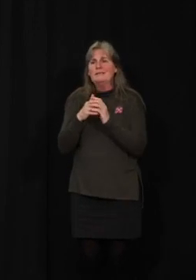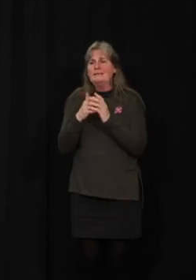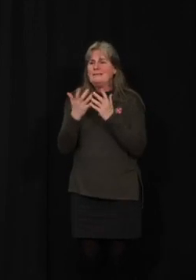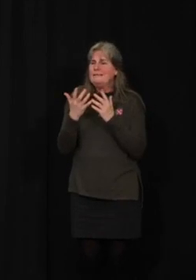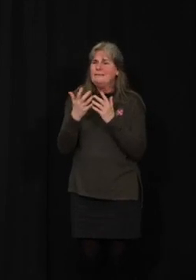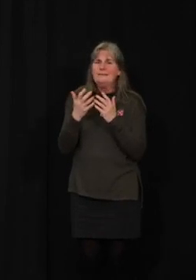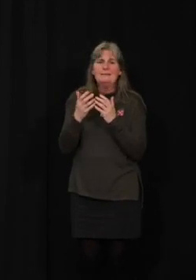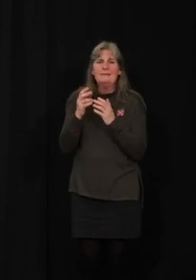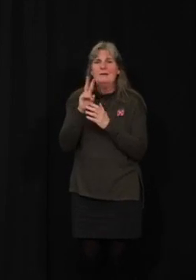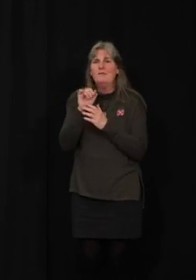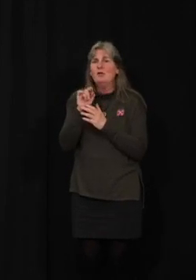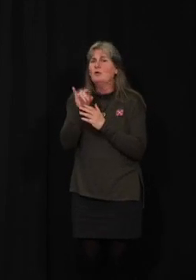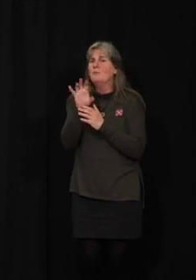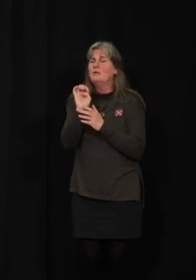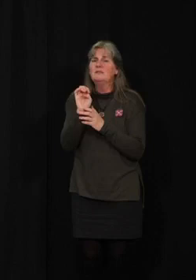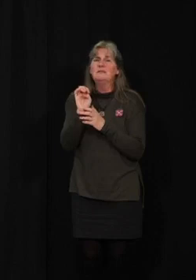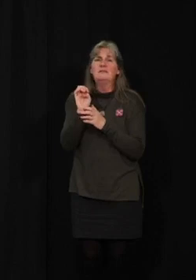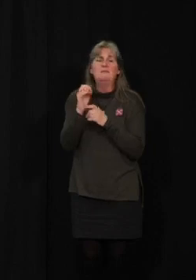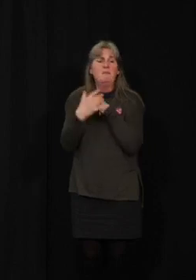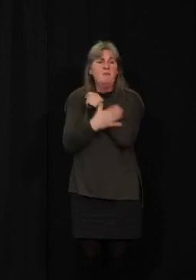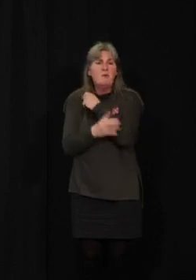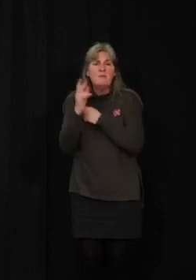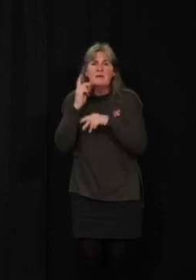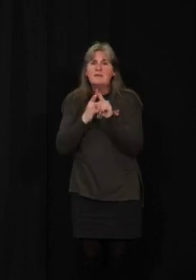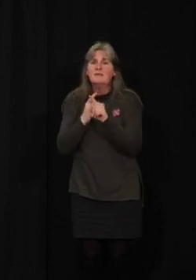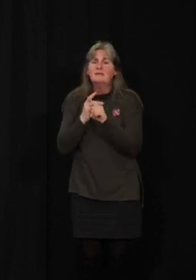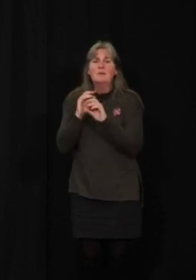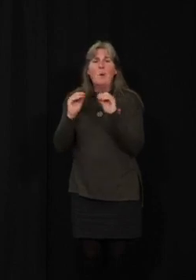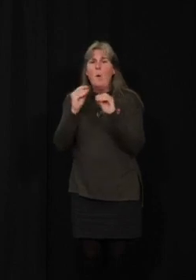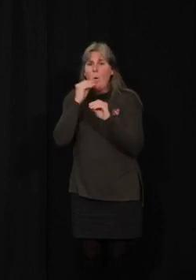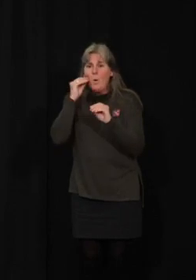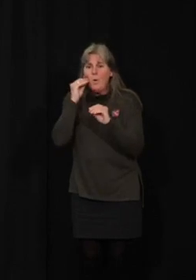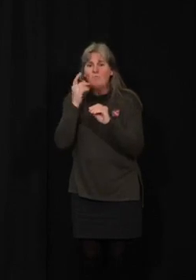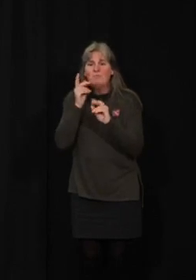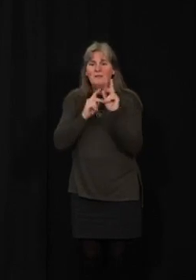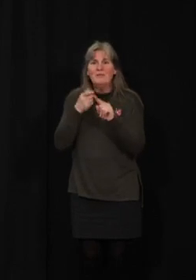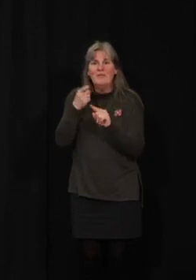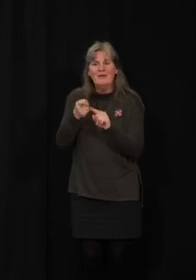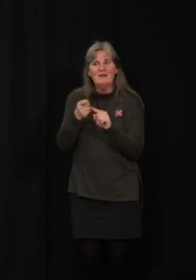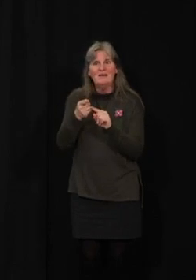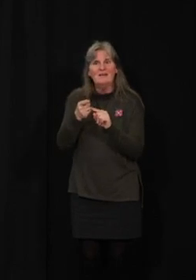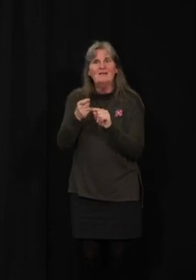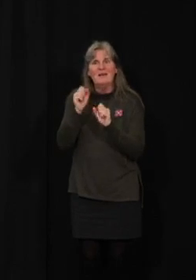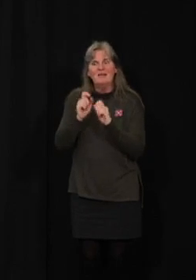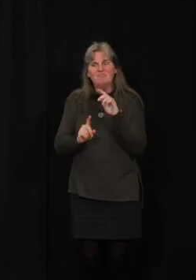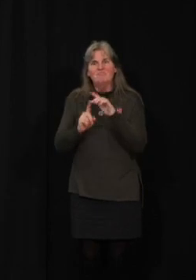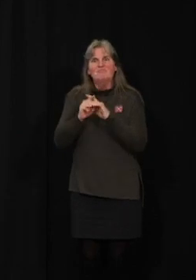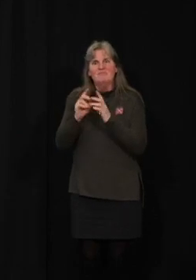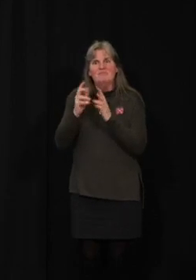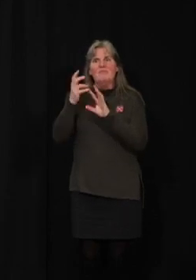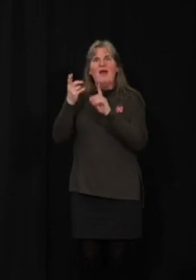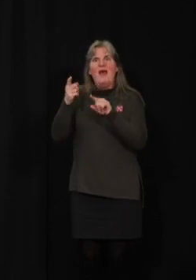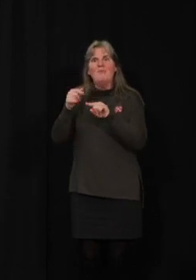could be a hotspot for the transmission, if we were in that situation. I know that this week has been a